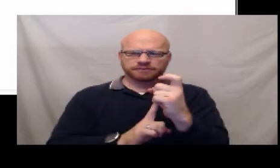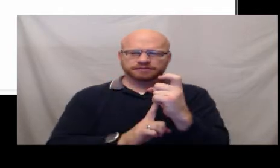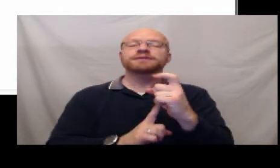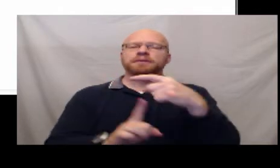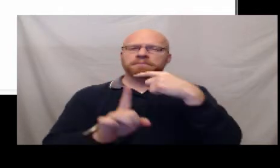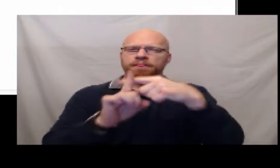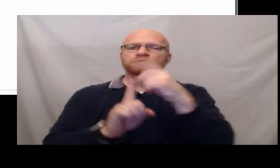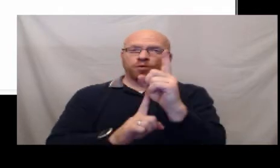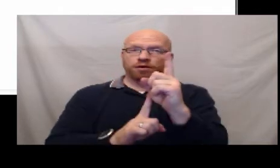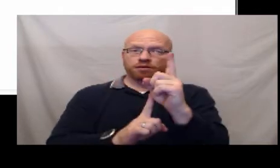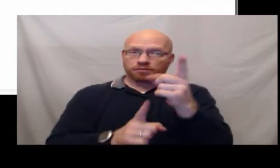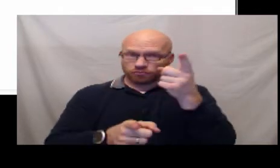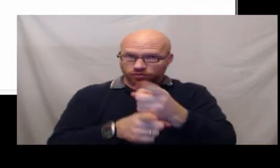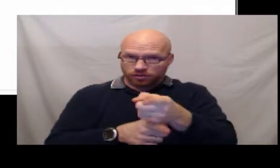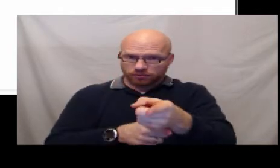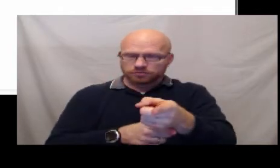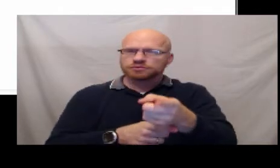positive x, oh, yes, that's a positive one,